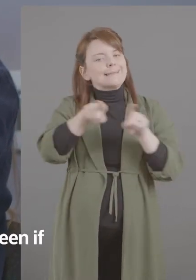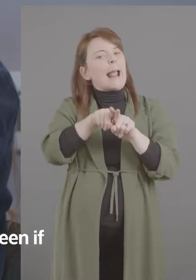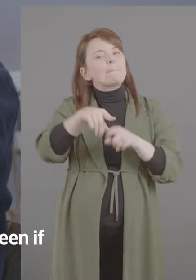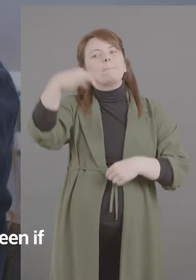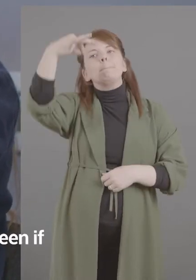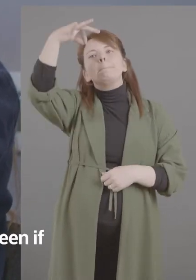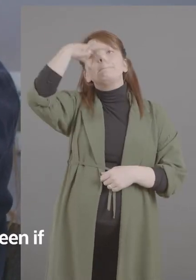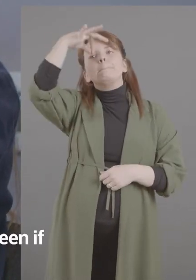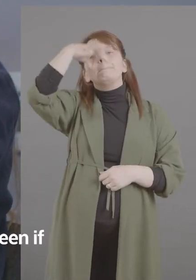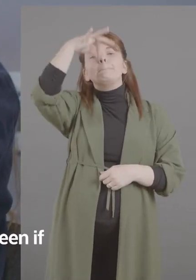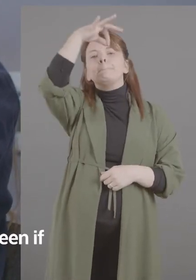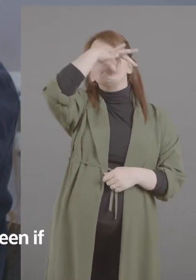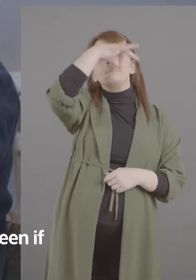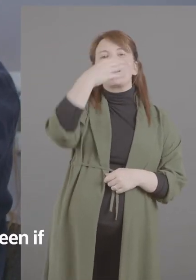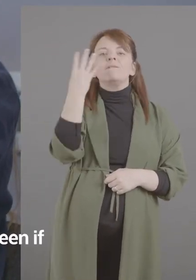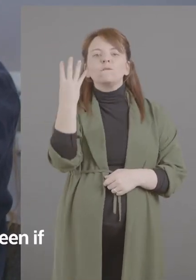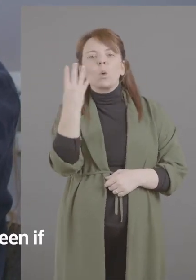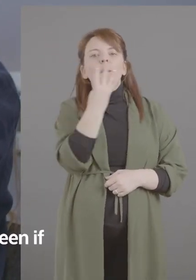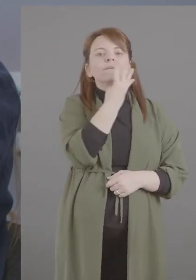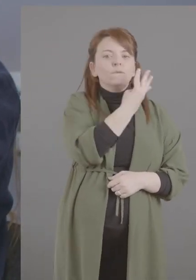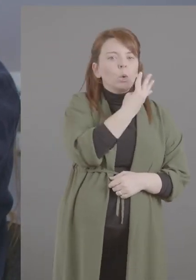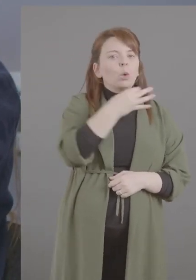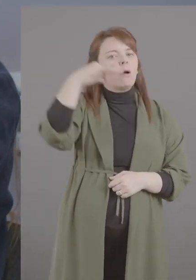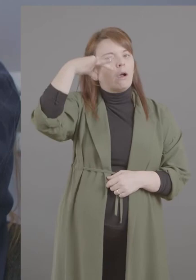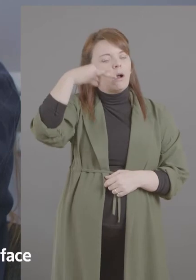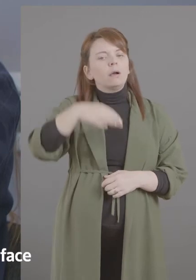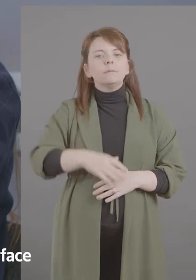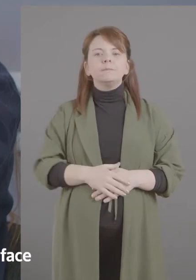the swab over both tonsils - or where they would have been if you've had them removed.